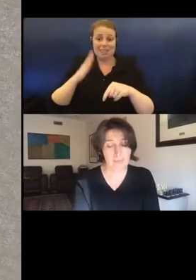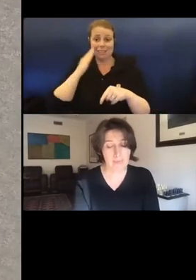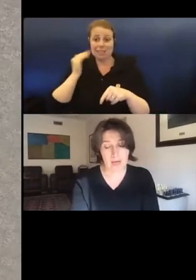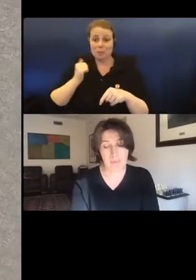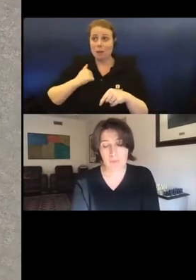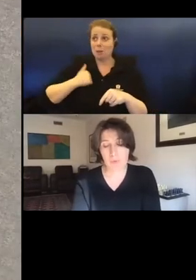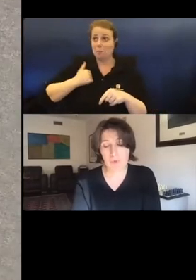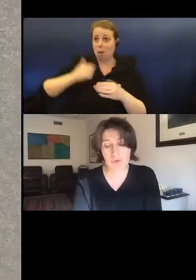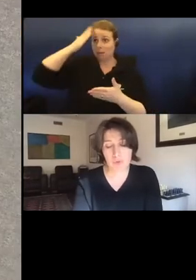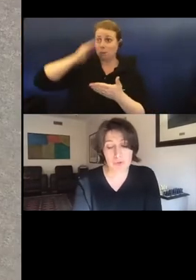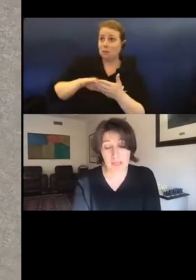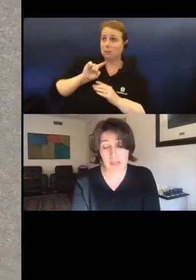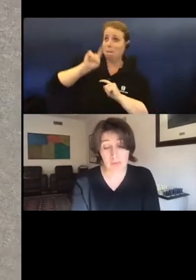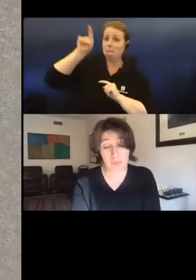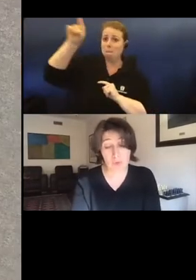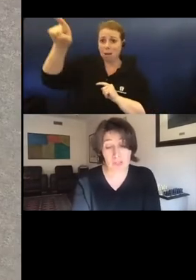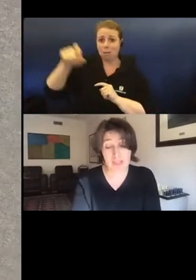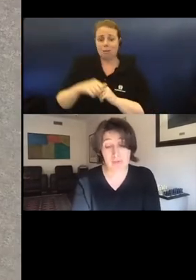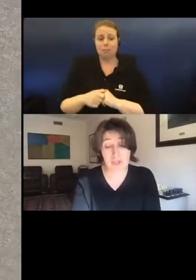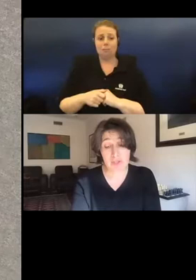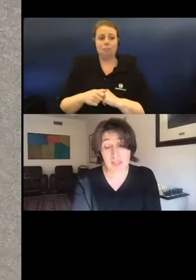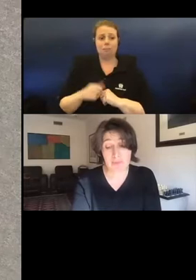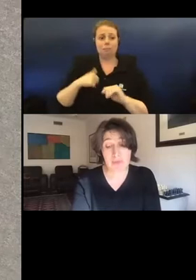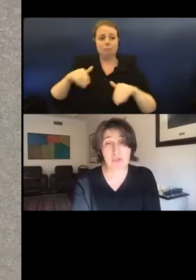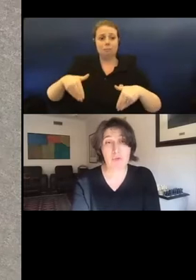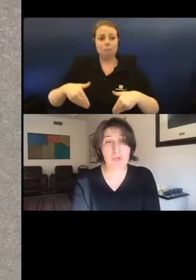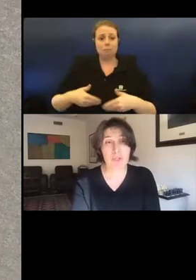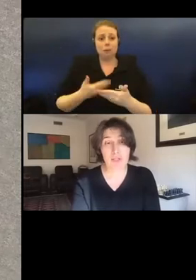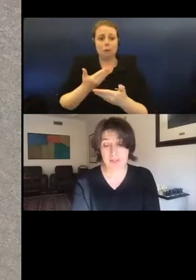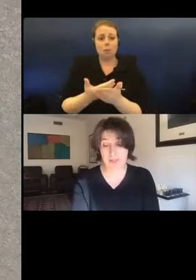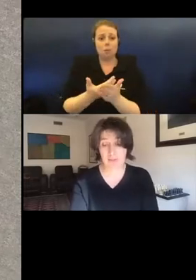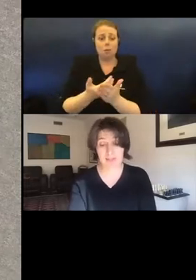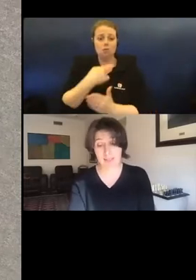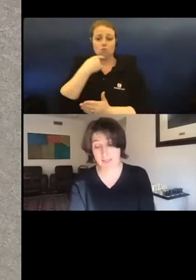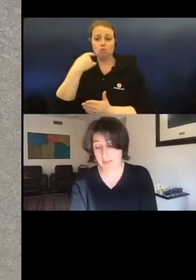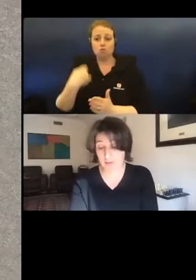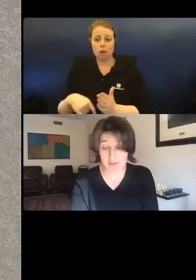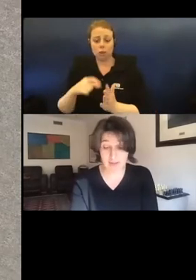i was born in george i was born in a russian diaspora in georgia in 1976 as david said